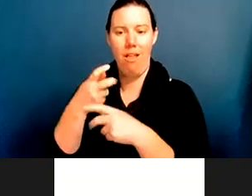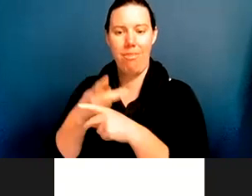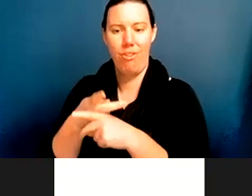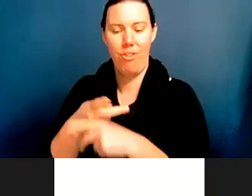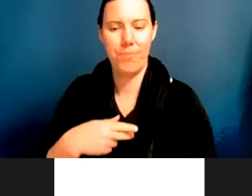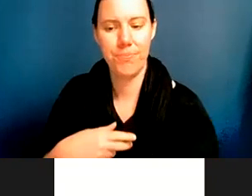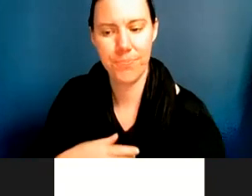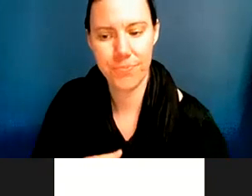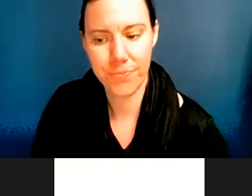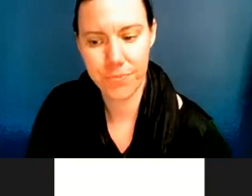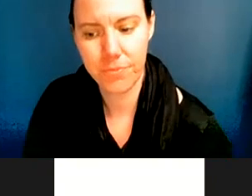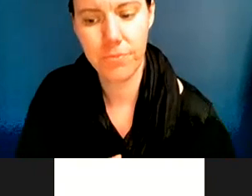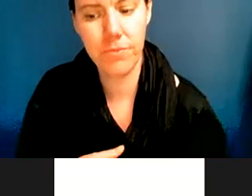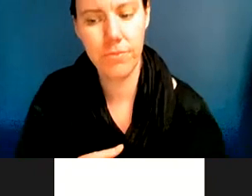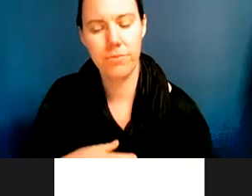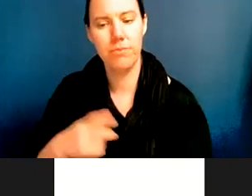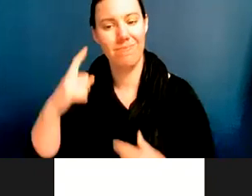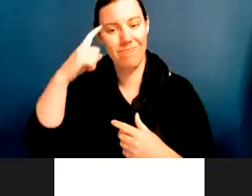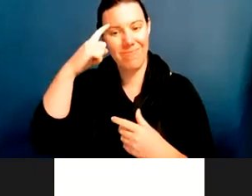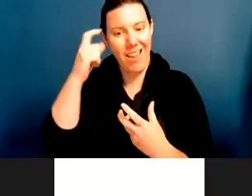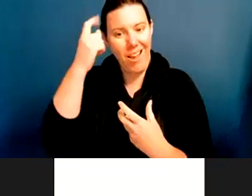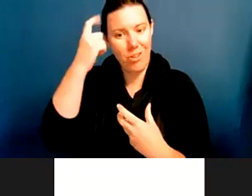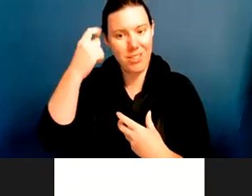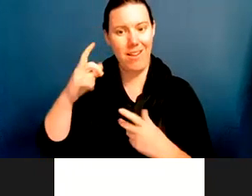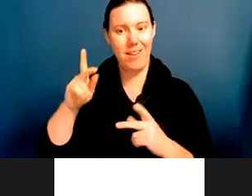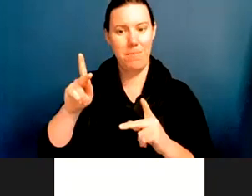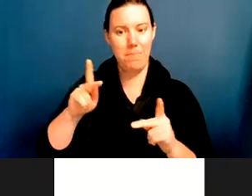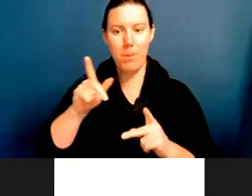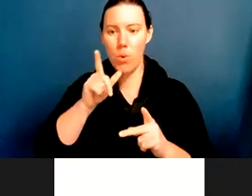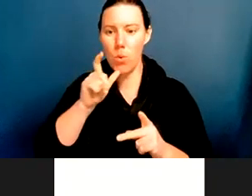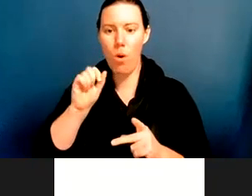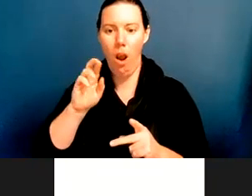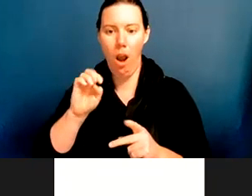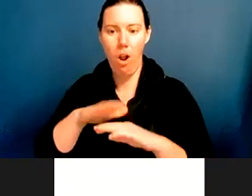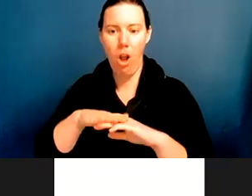who are on disabilities more because they might not understand